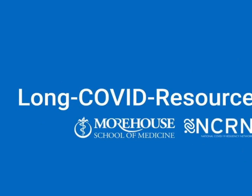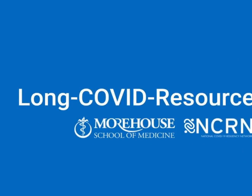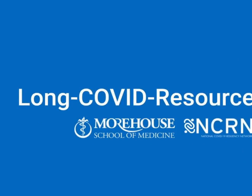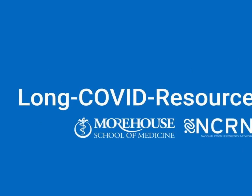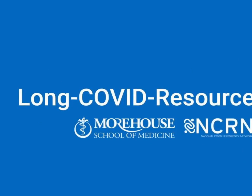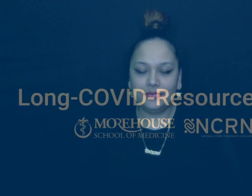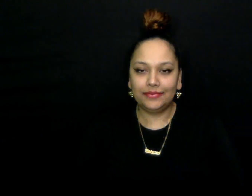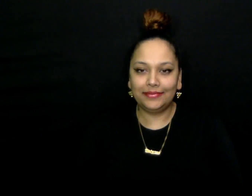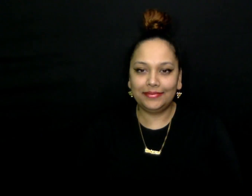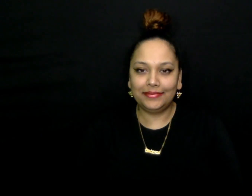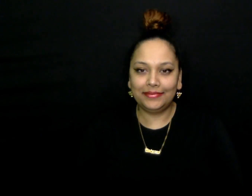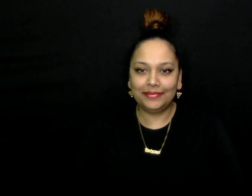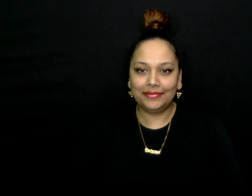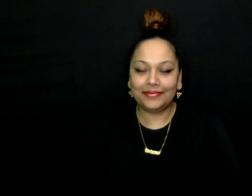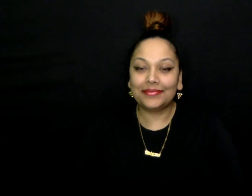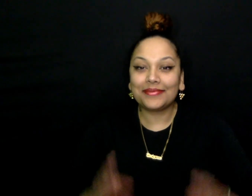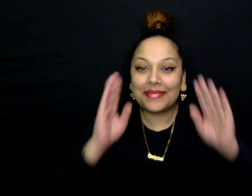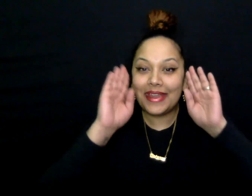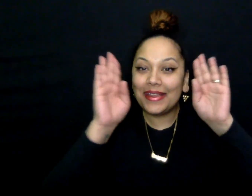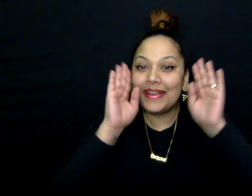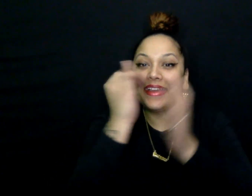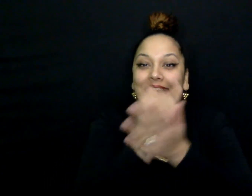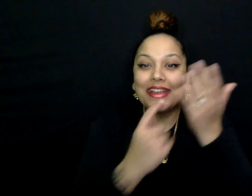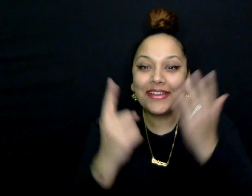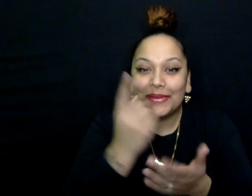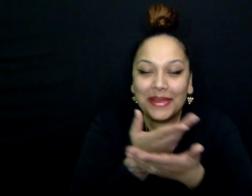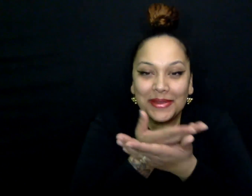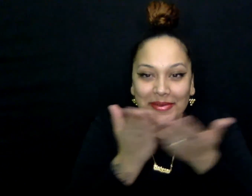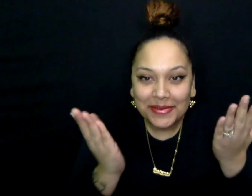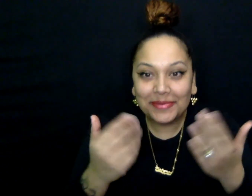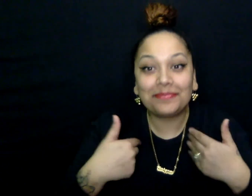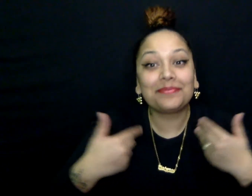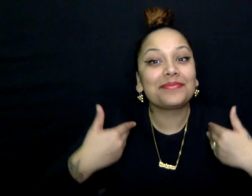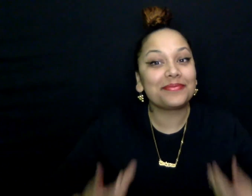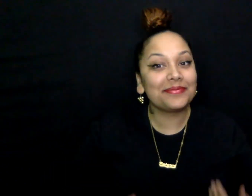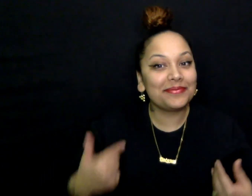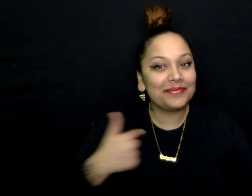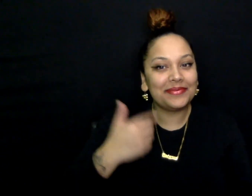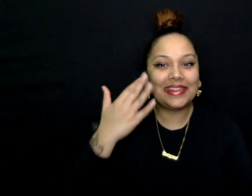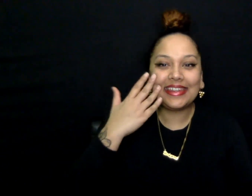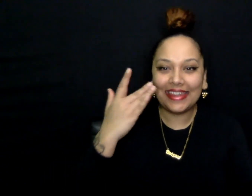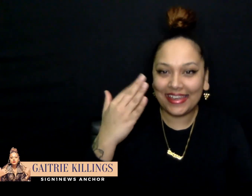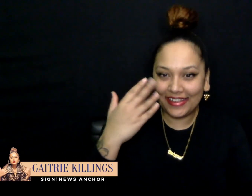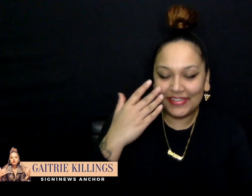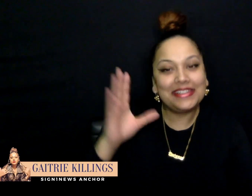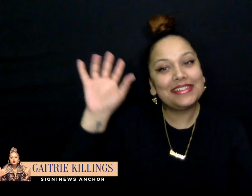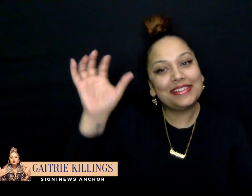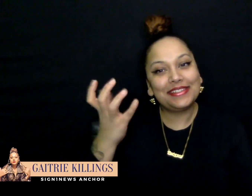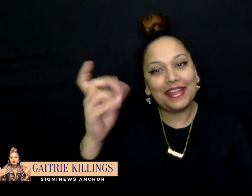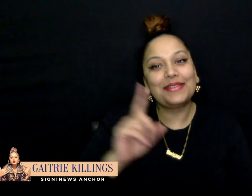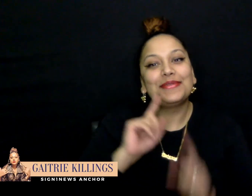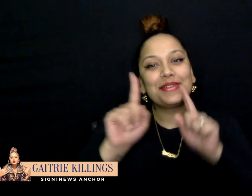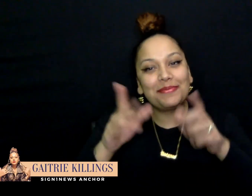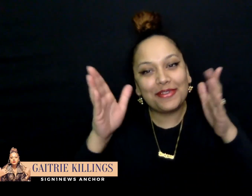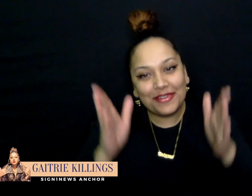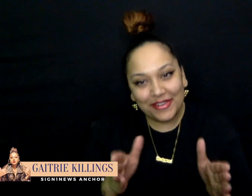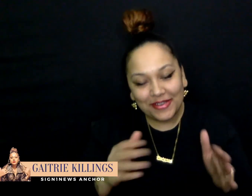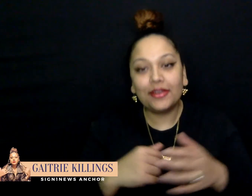It has been a week since 24 year old NFL star Demar Hamlin collapsed on the field in cardiac arrest.